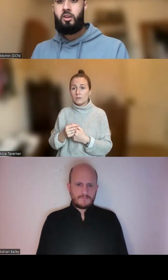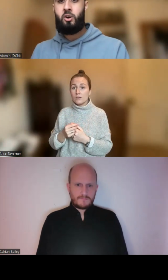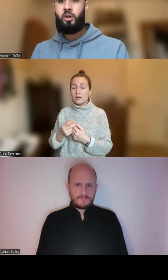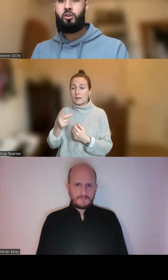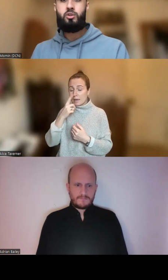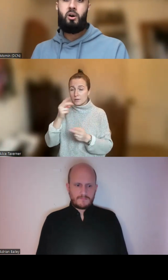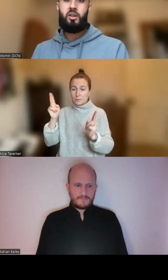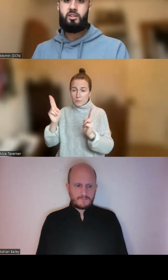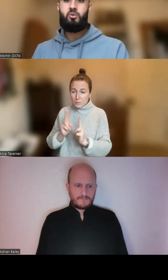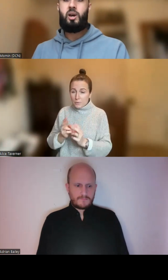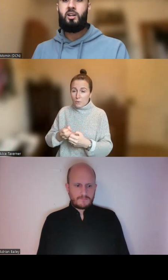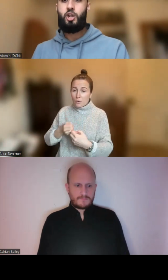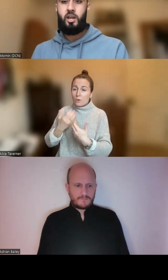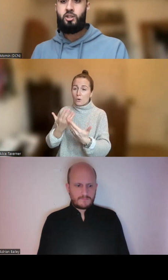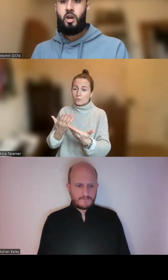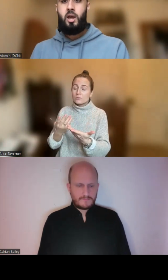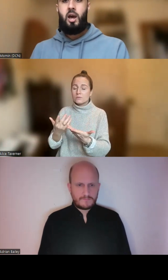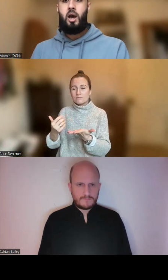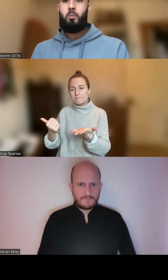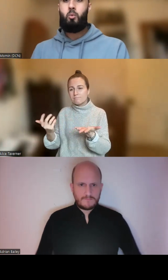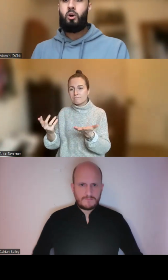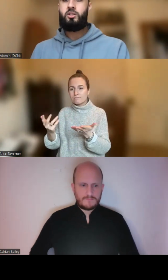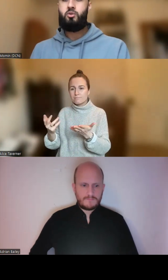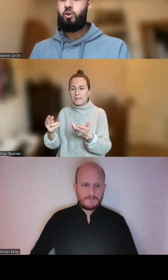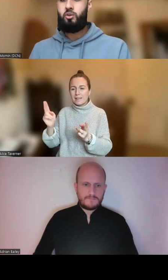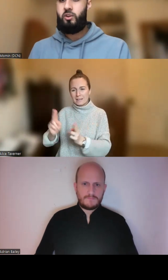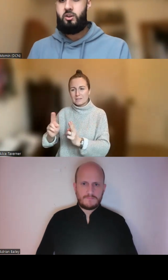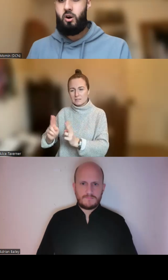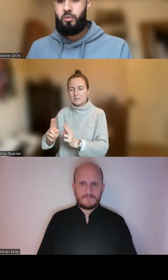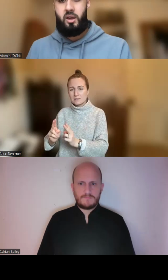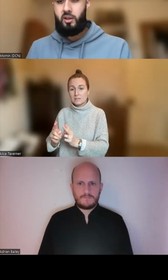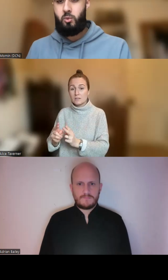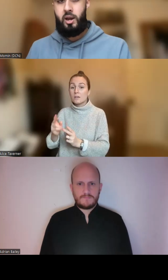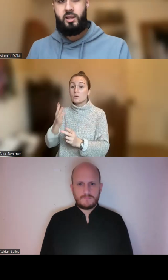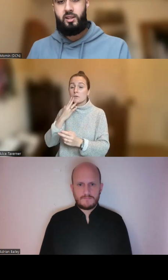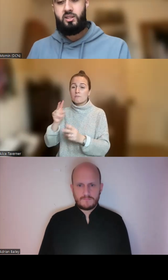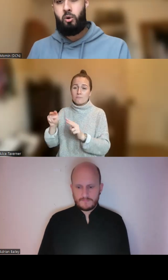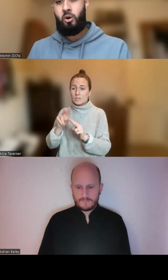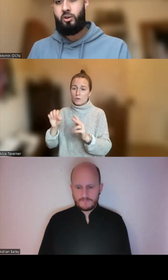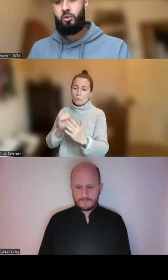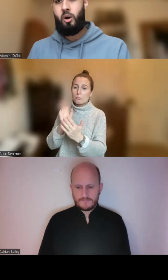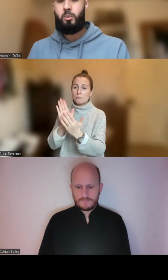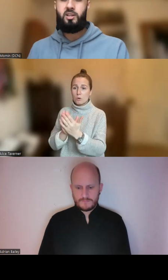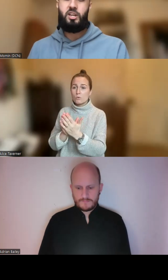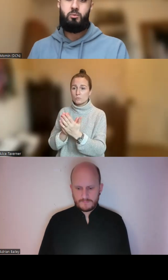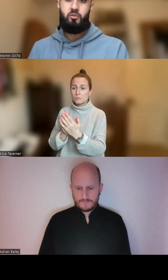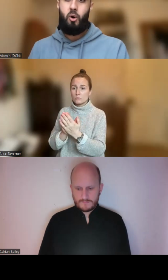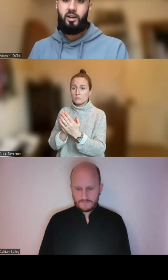There's not a huge amount of things that you can change once you've got your video up there. That's why it's important to do the optimization beforehand,